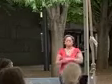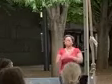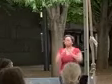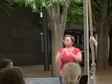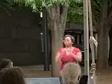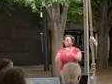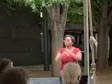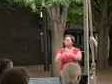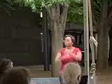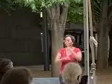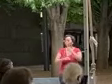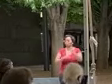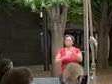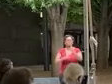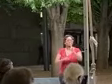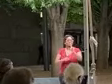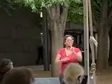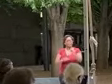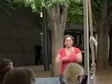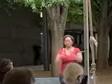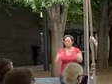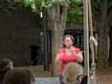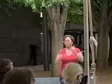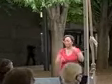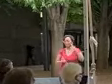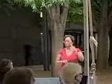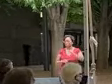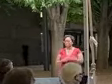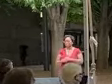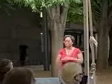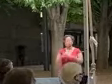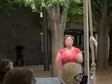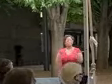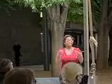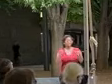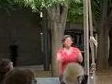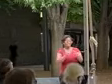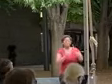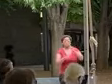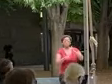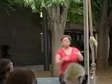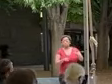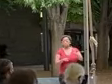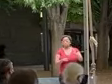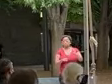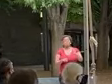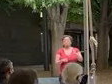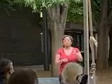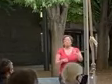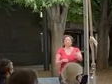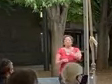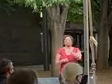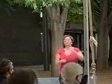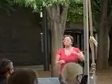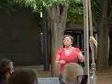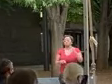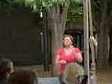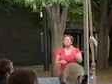She introduced to the Senate the same resolution that Congresswoman Holmes Norton introduced to the House.